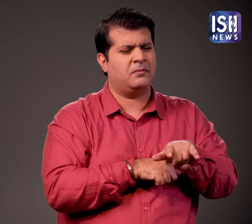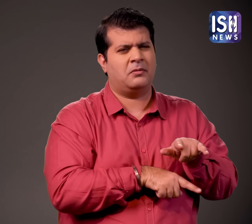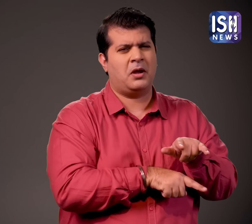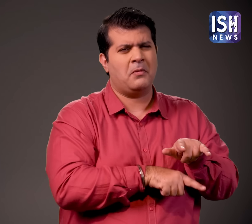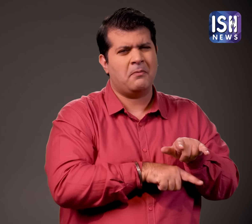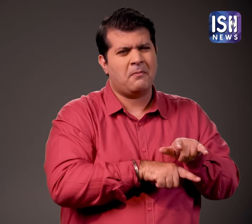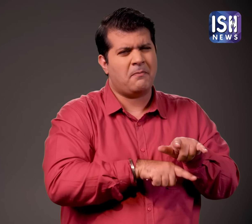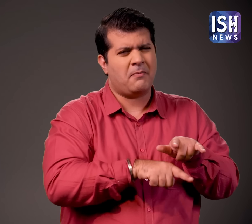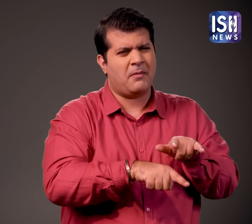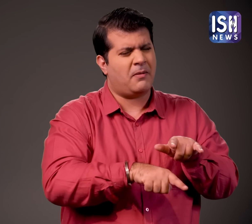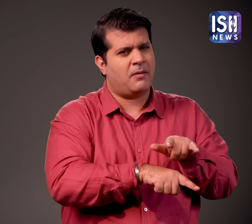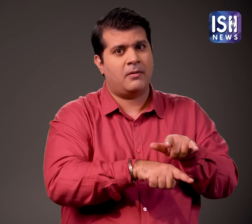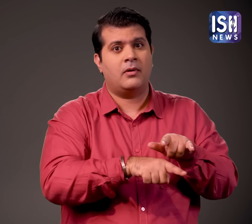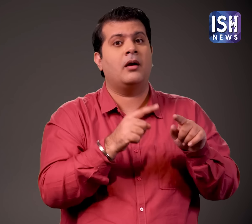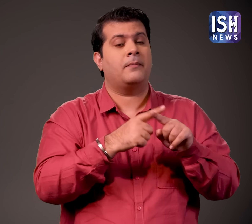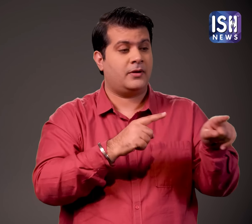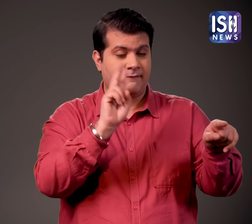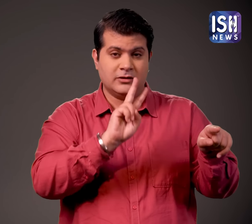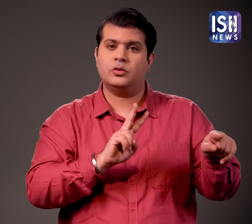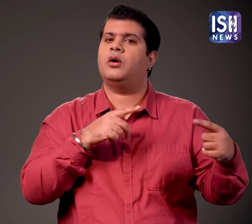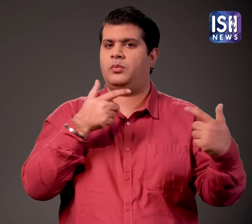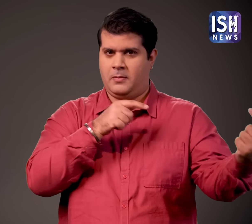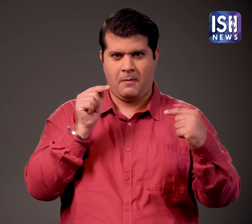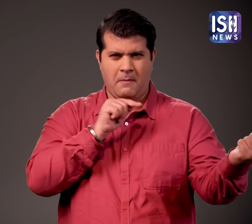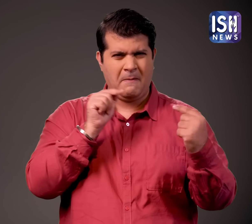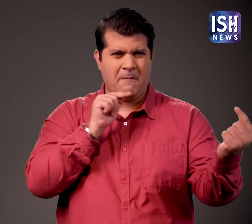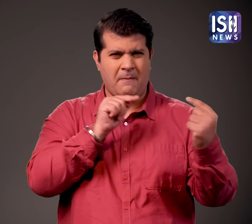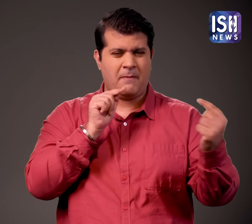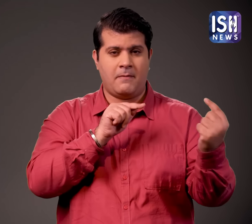and carried out heavy bombing on Caracas. Venezuelan military force also fought back.